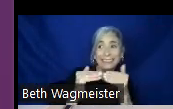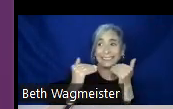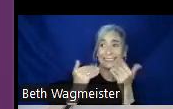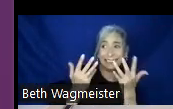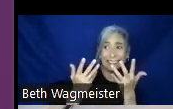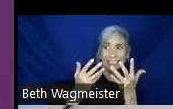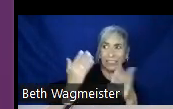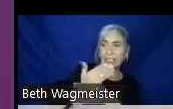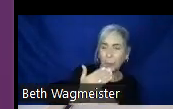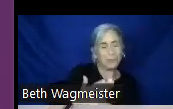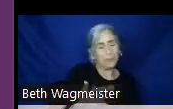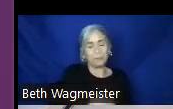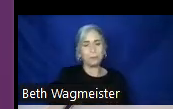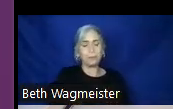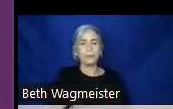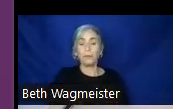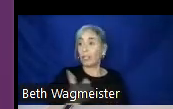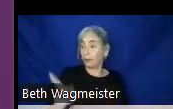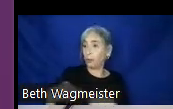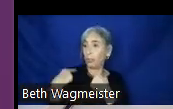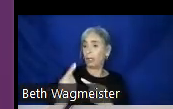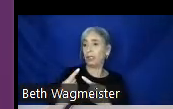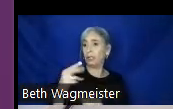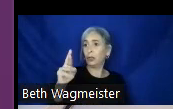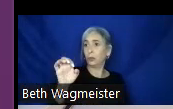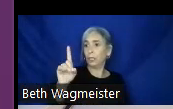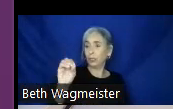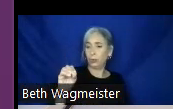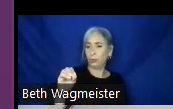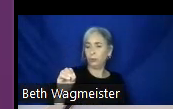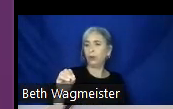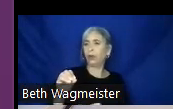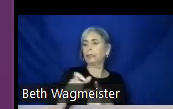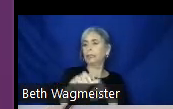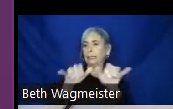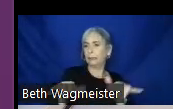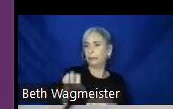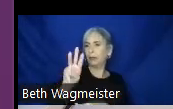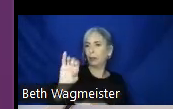We have another question. Have you done a review of CMS systems like Wix, Webflow, SquareSpace,